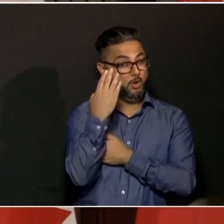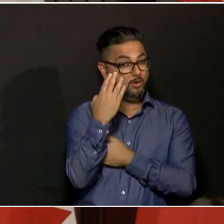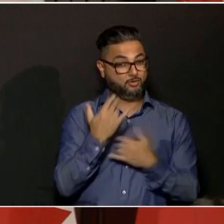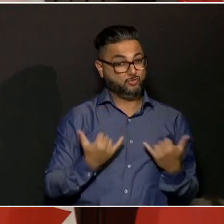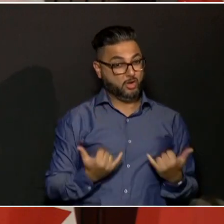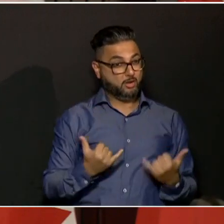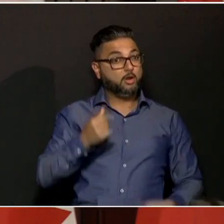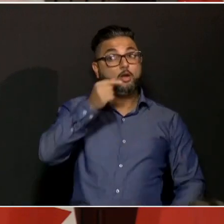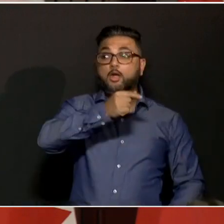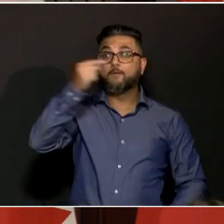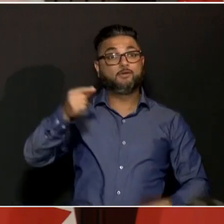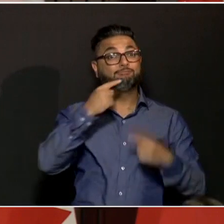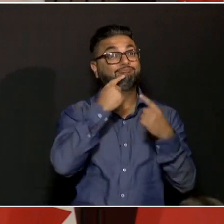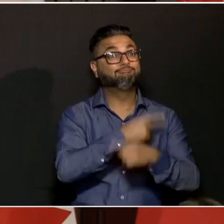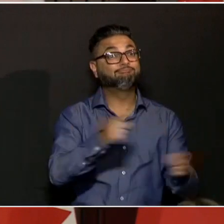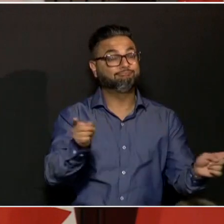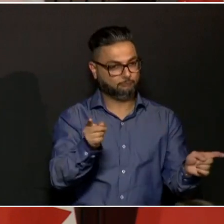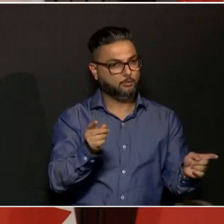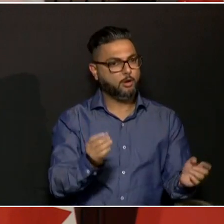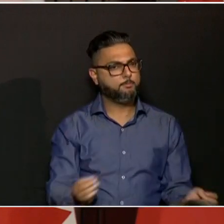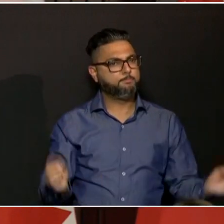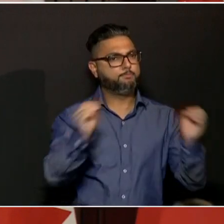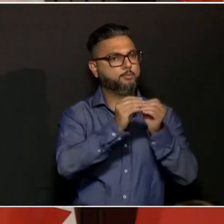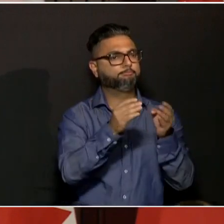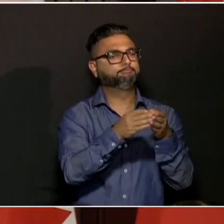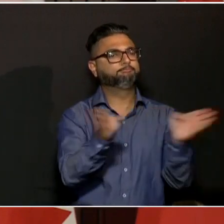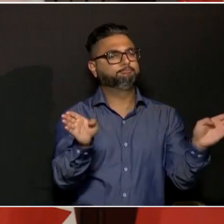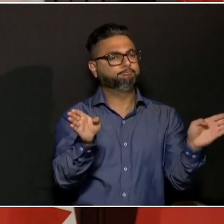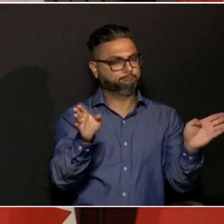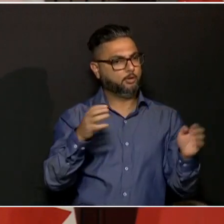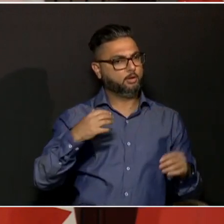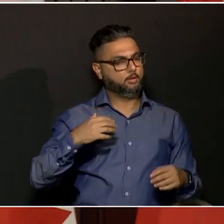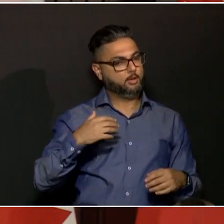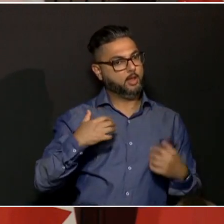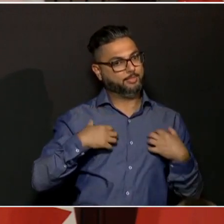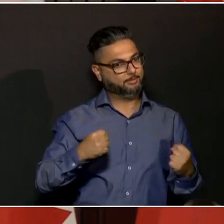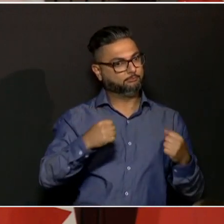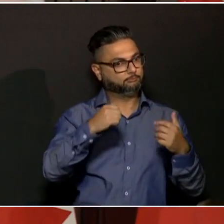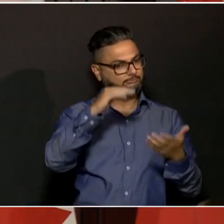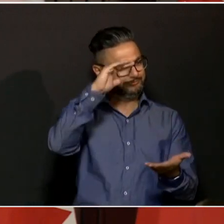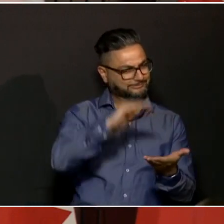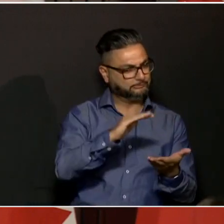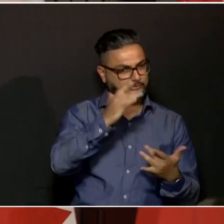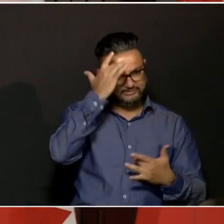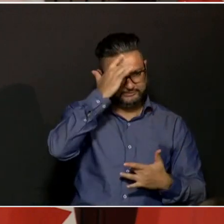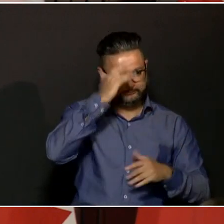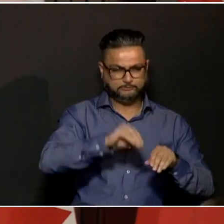doing. Earlier today our government announced additional public health measures